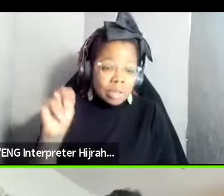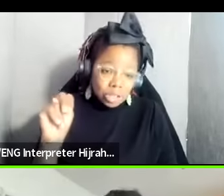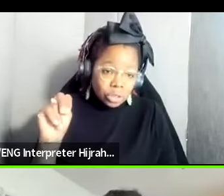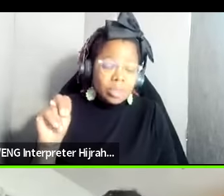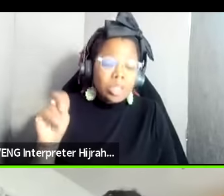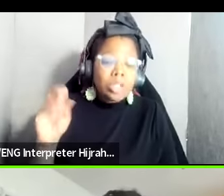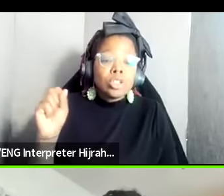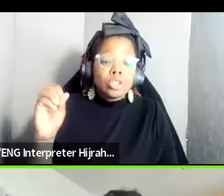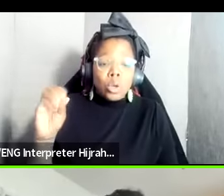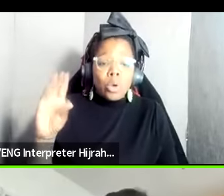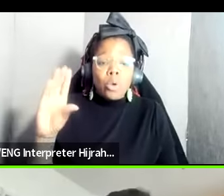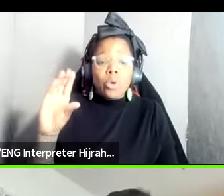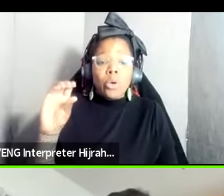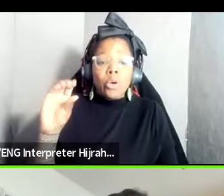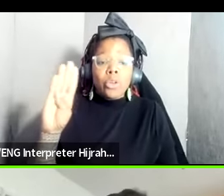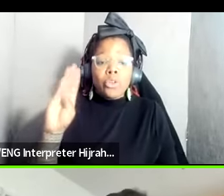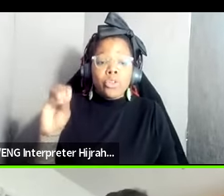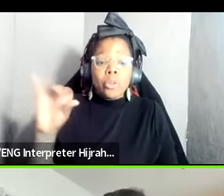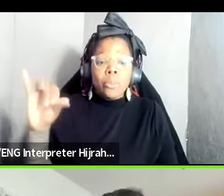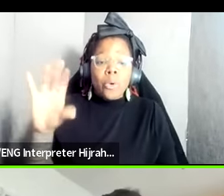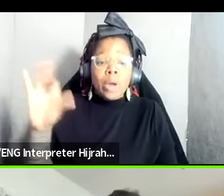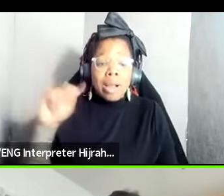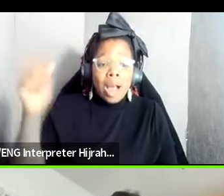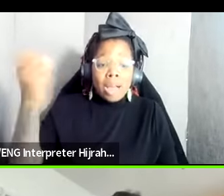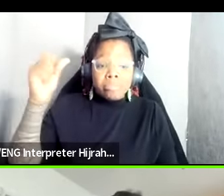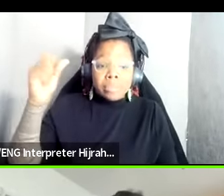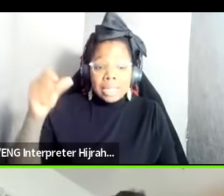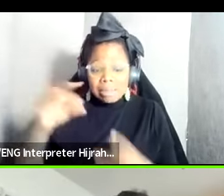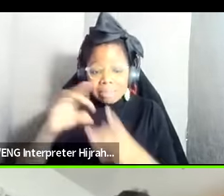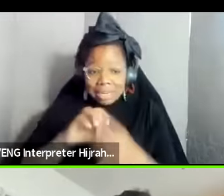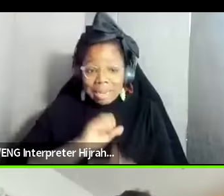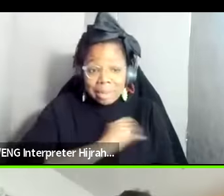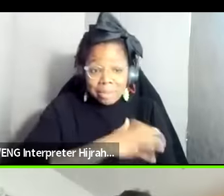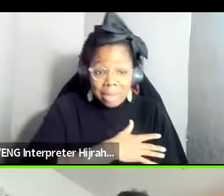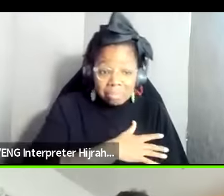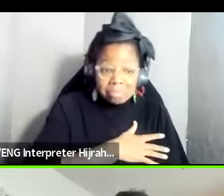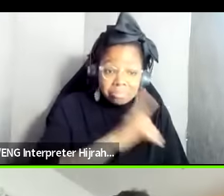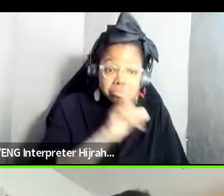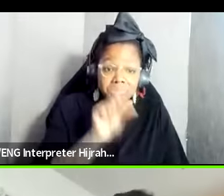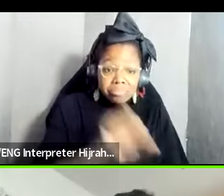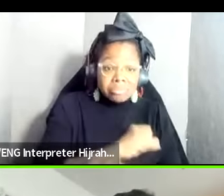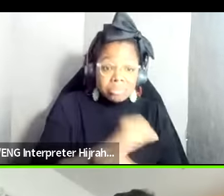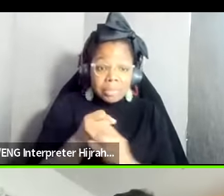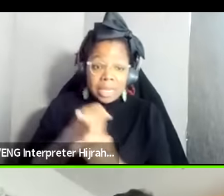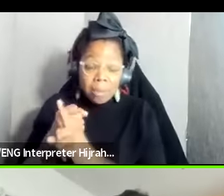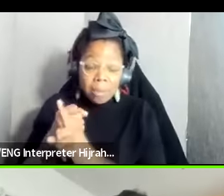um uh that's happening as relates to Palestine is also deeply impacts what is happening here